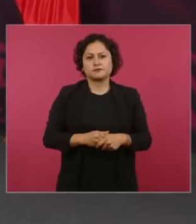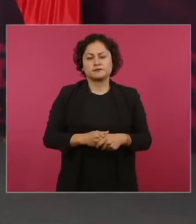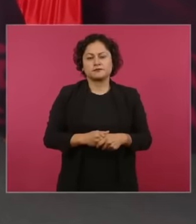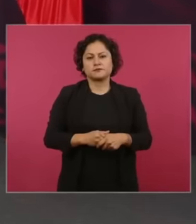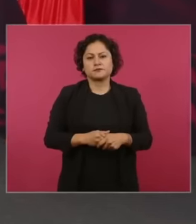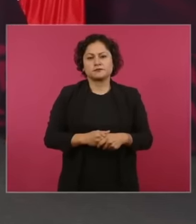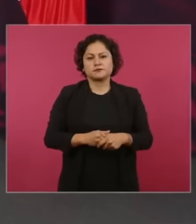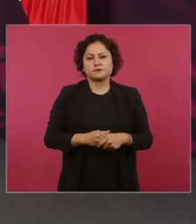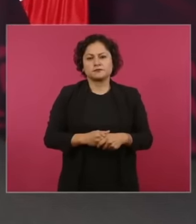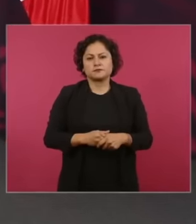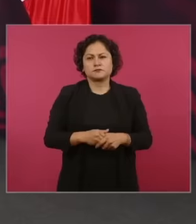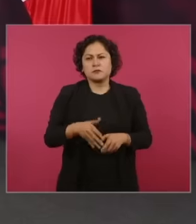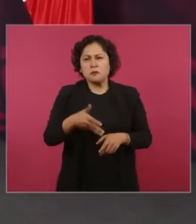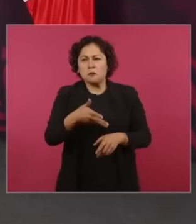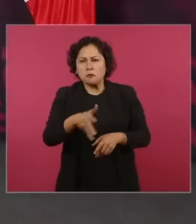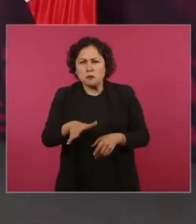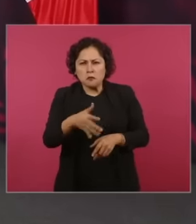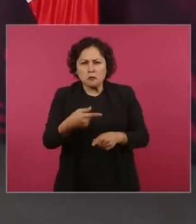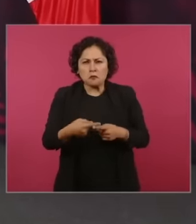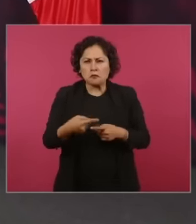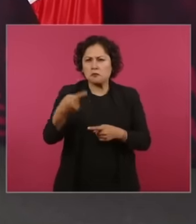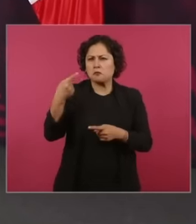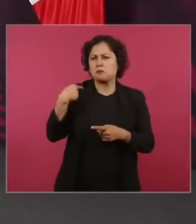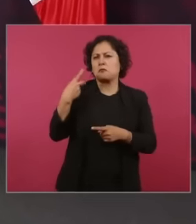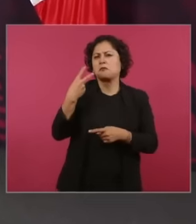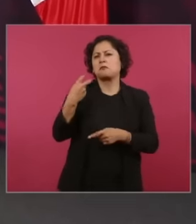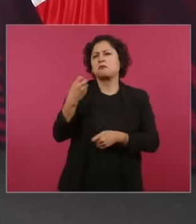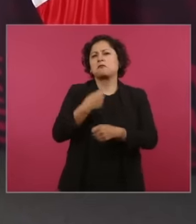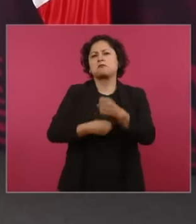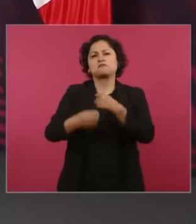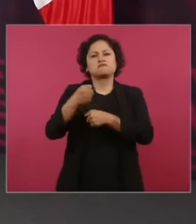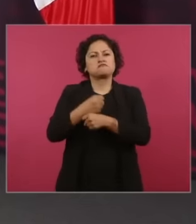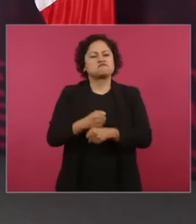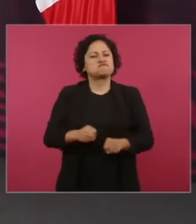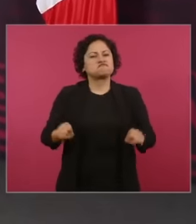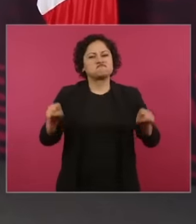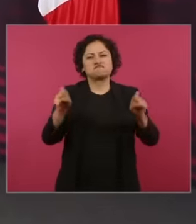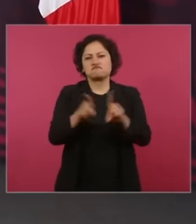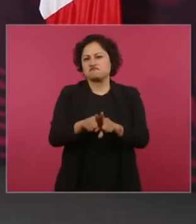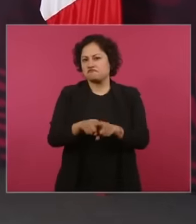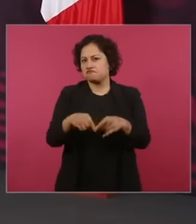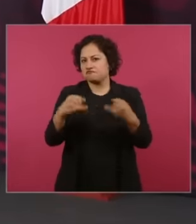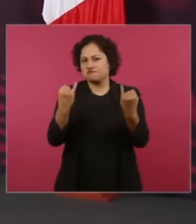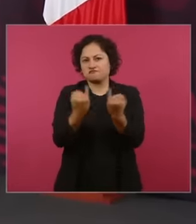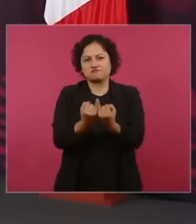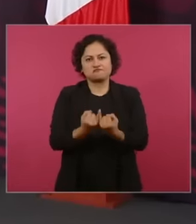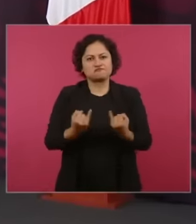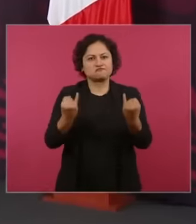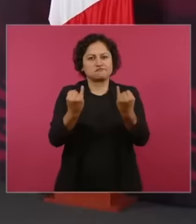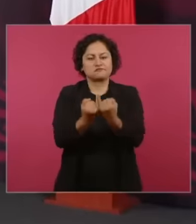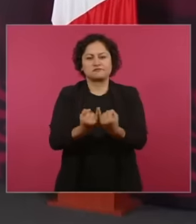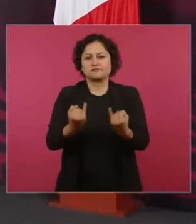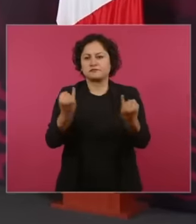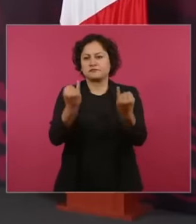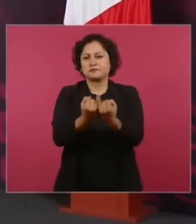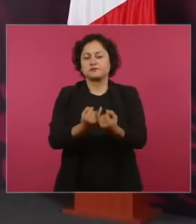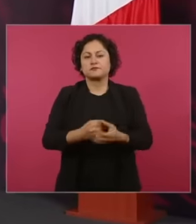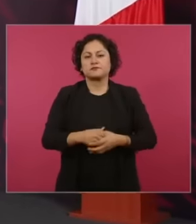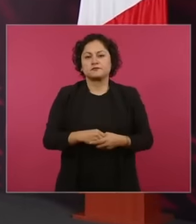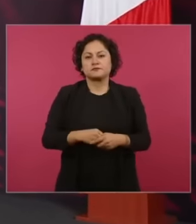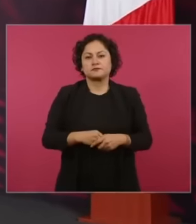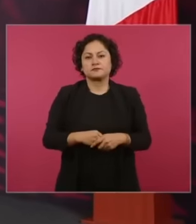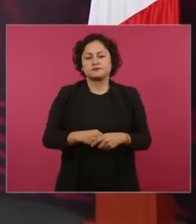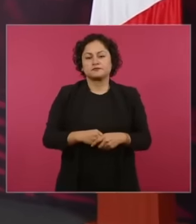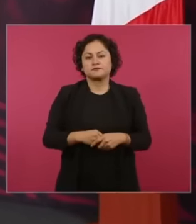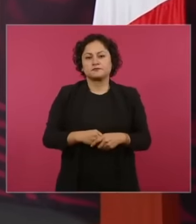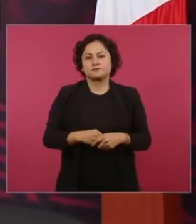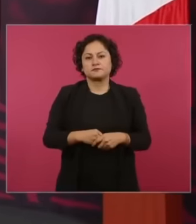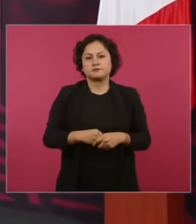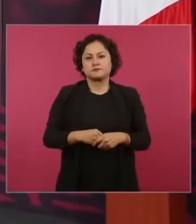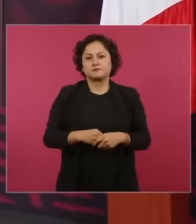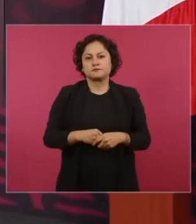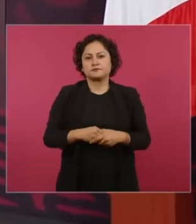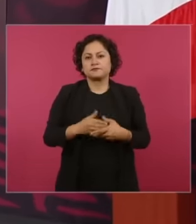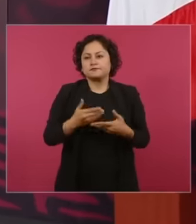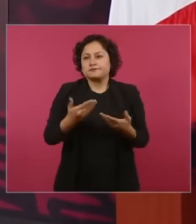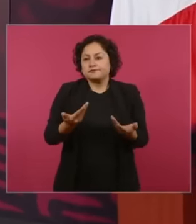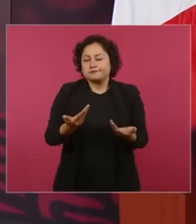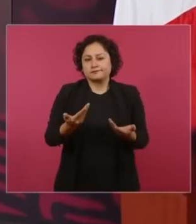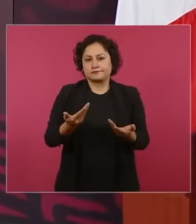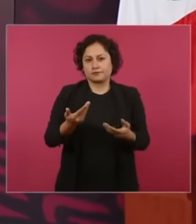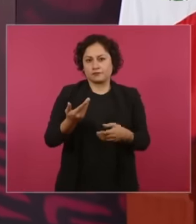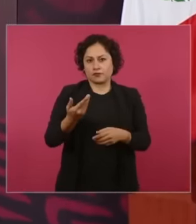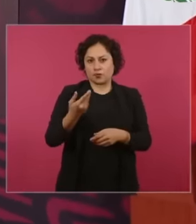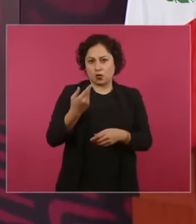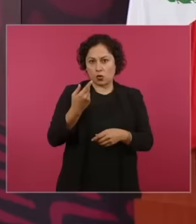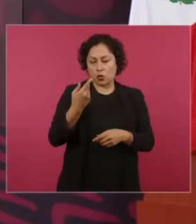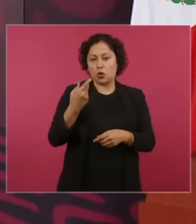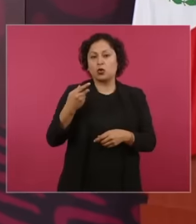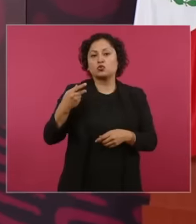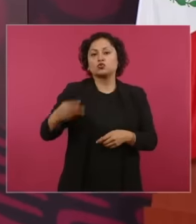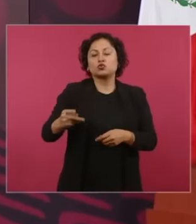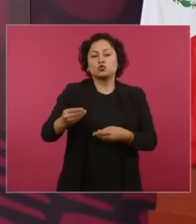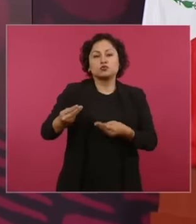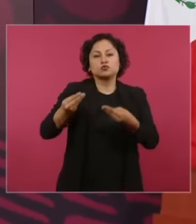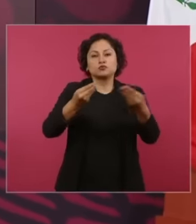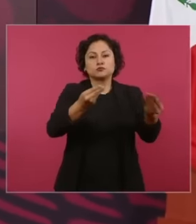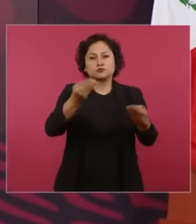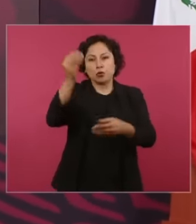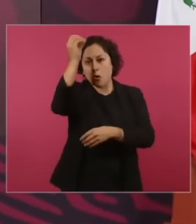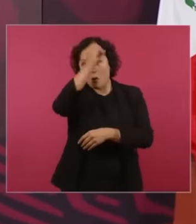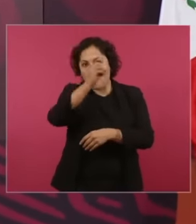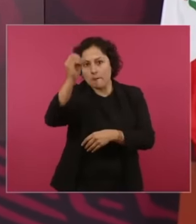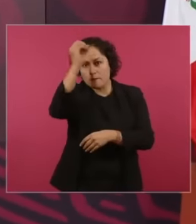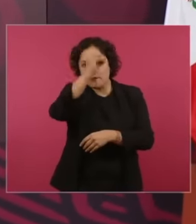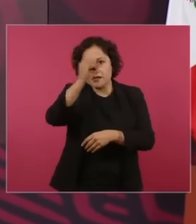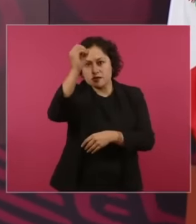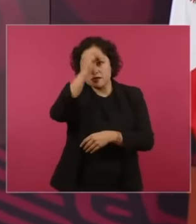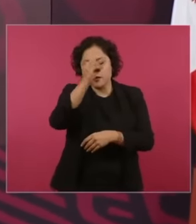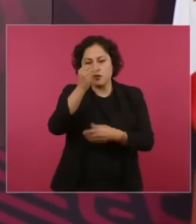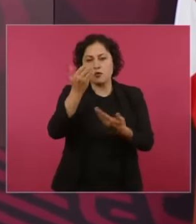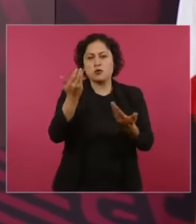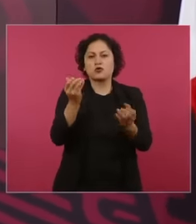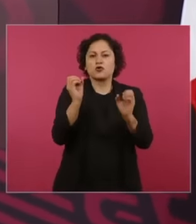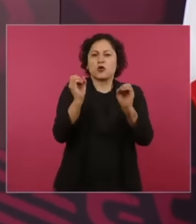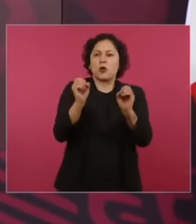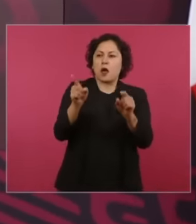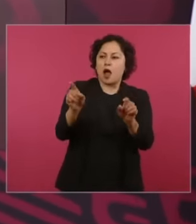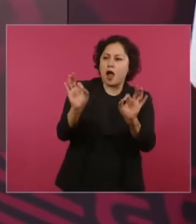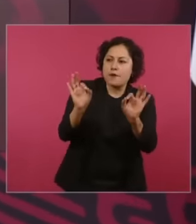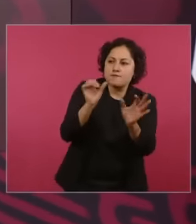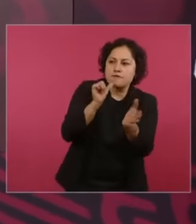centuries and it is not only giving opinions or giving letters of good conduct as if